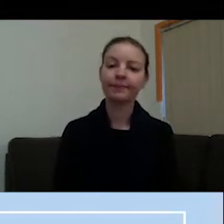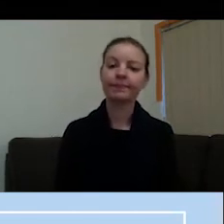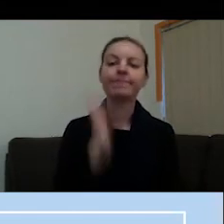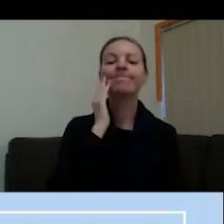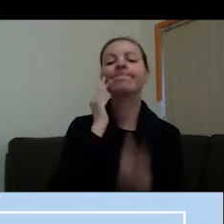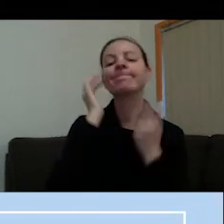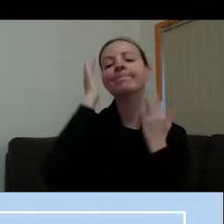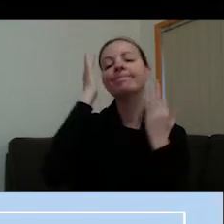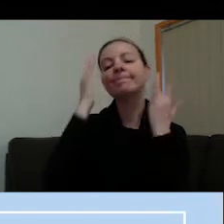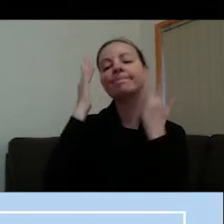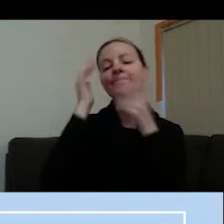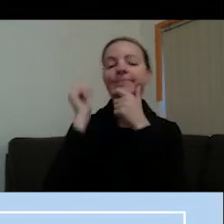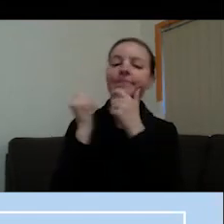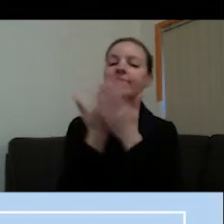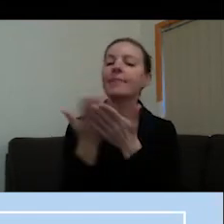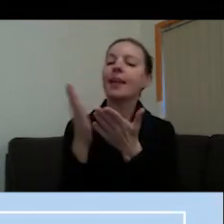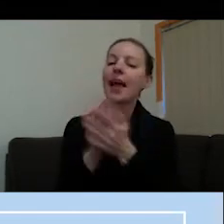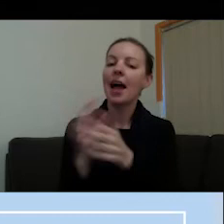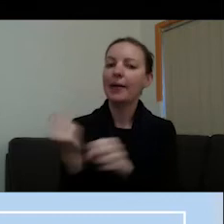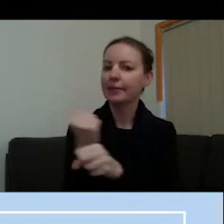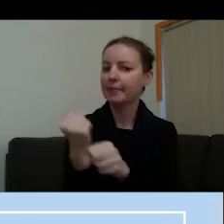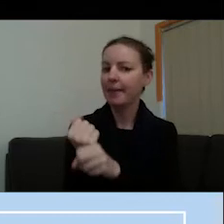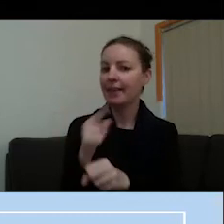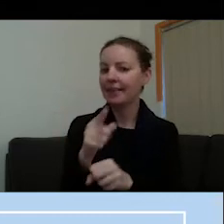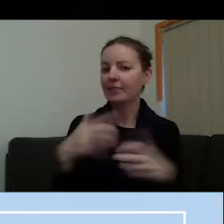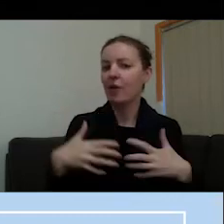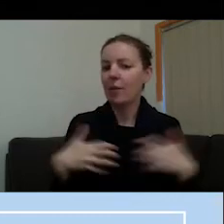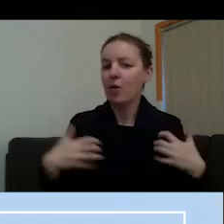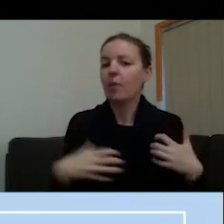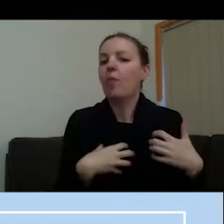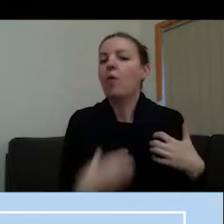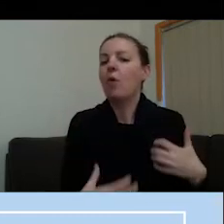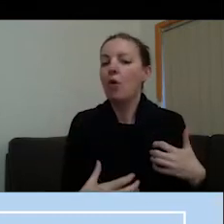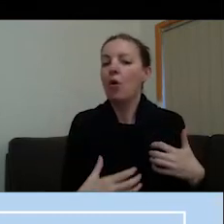know, ways to make this framework more useful for - for people in the